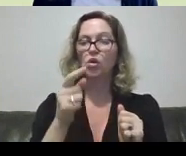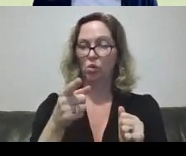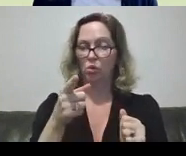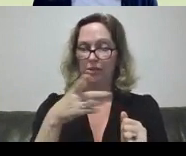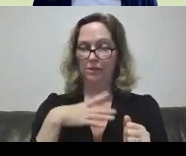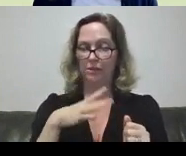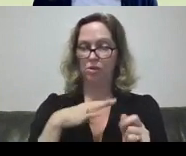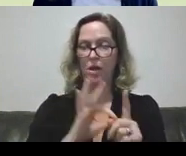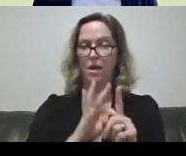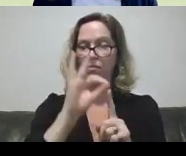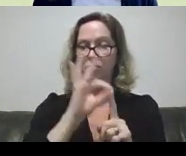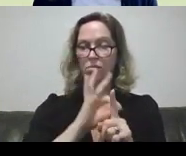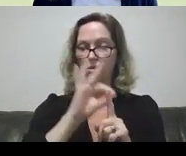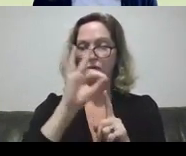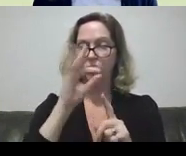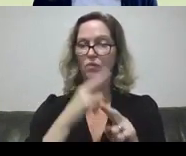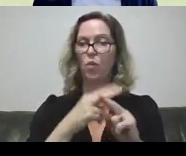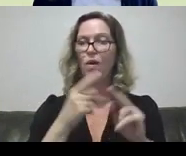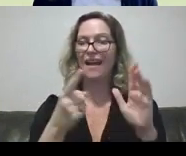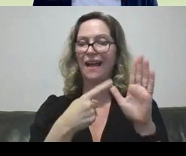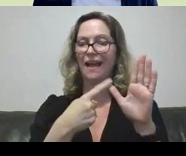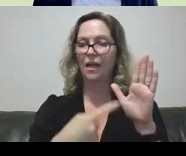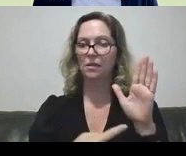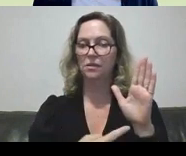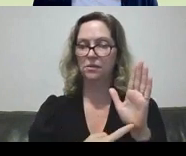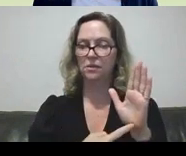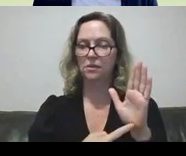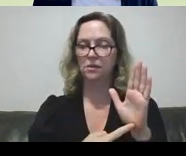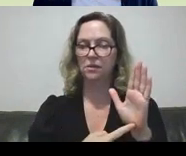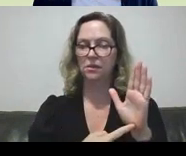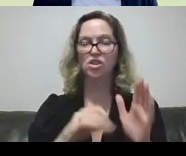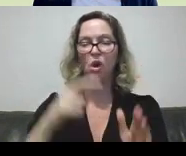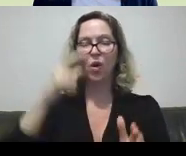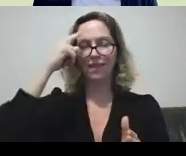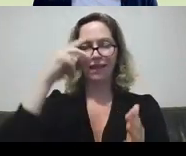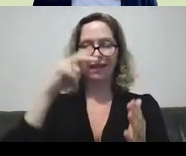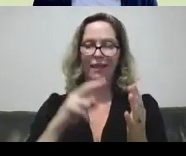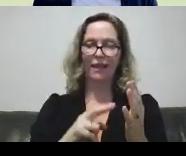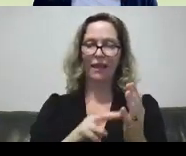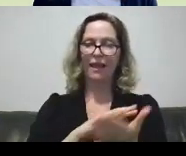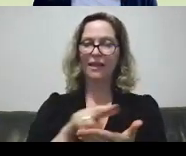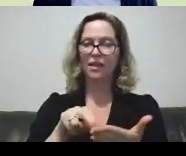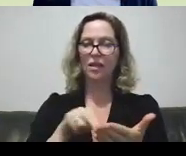assume NDIA have all documented evidence for current and previous plans, it may be